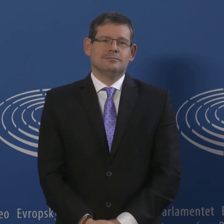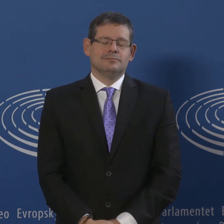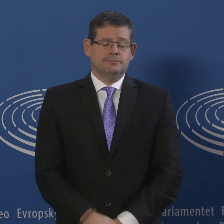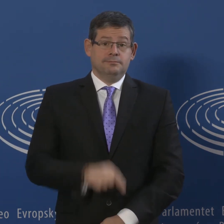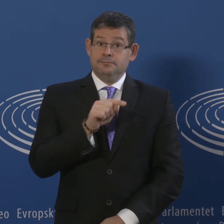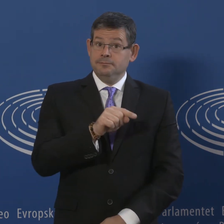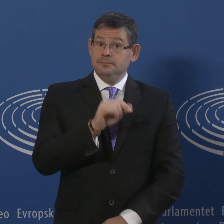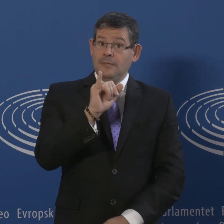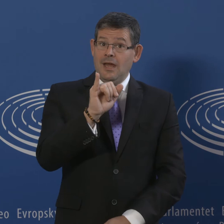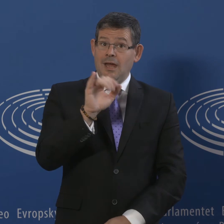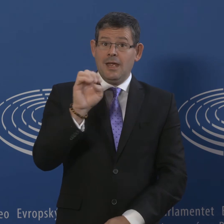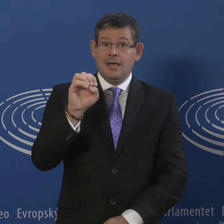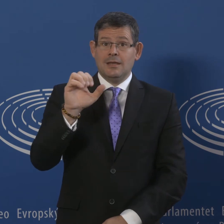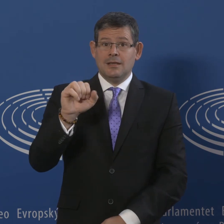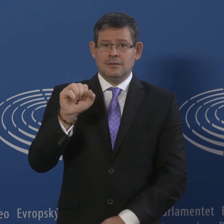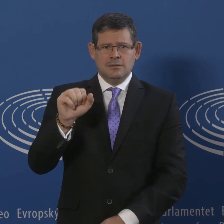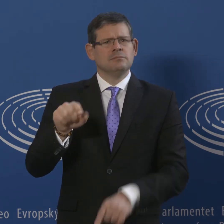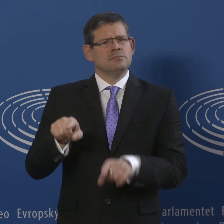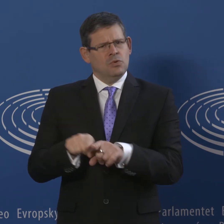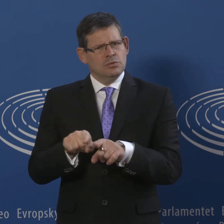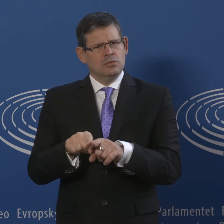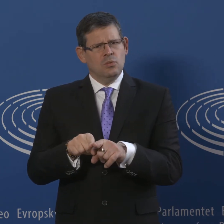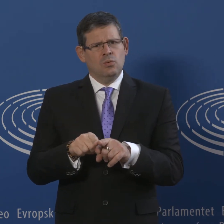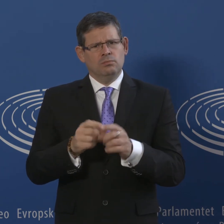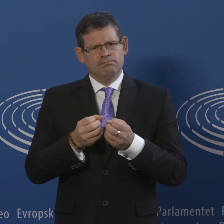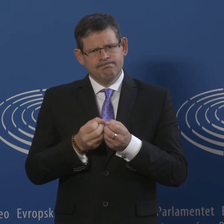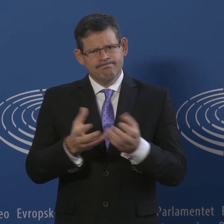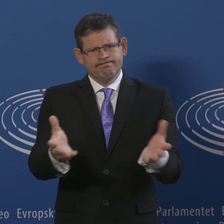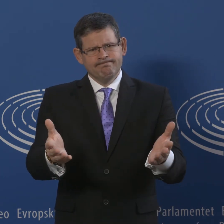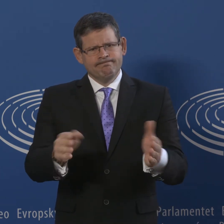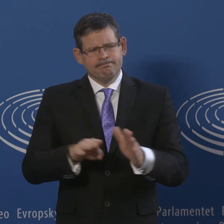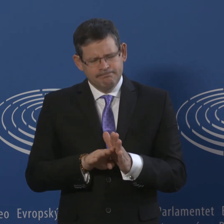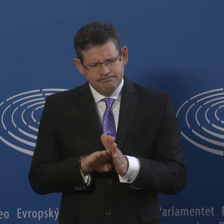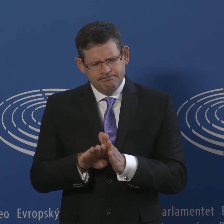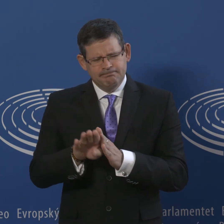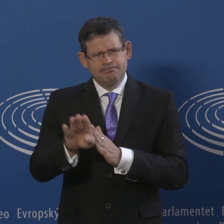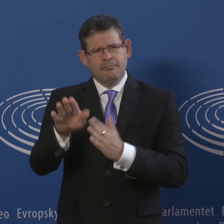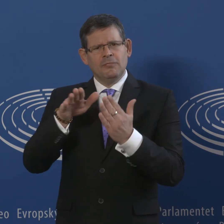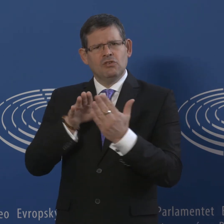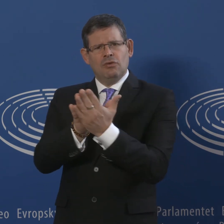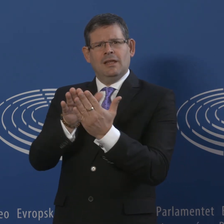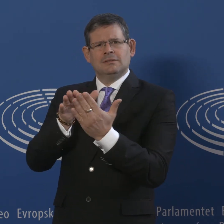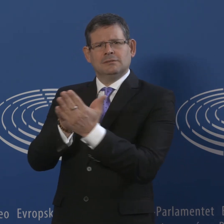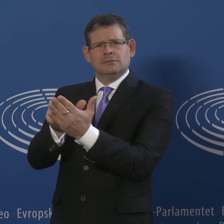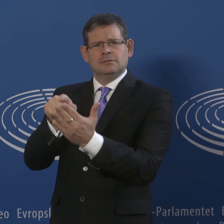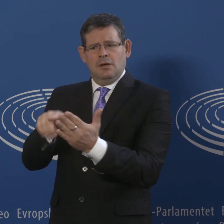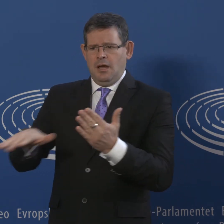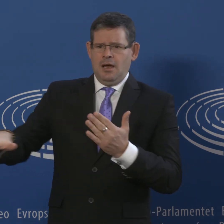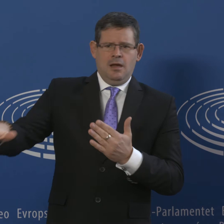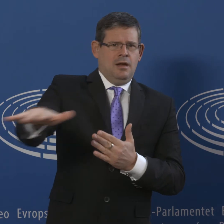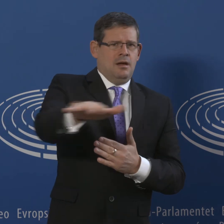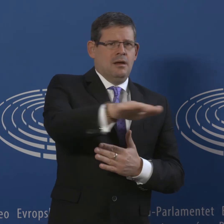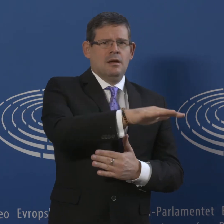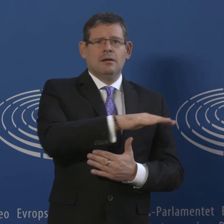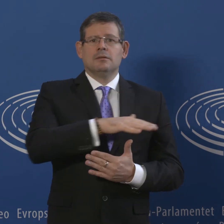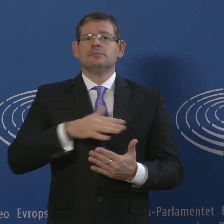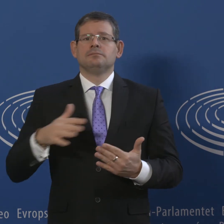The IESS also addresses the increased challenges in this area of statistics: